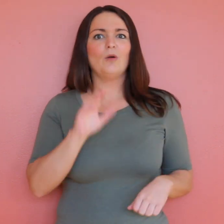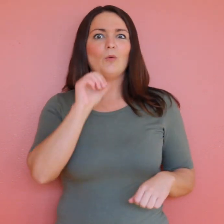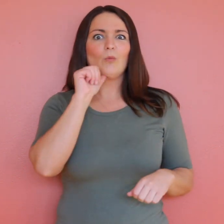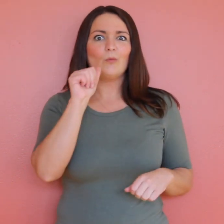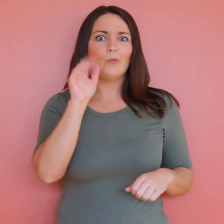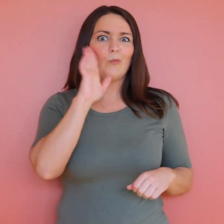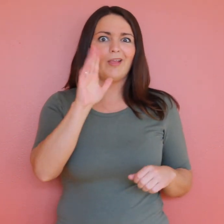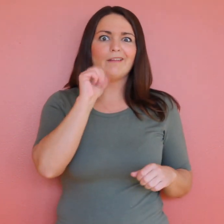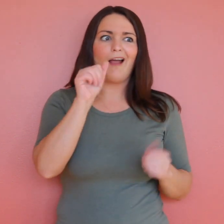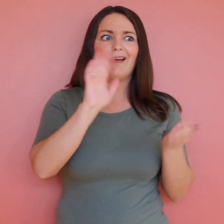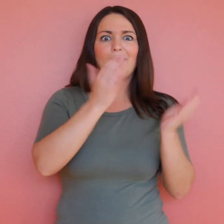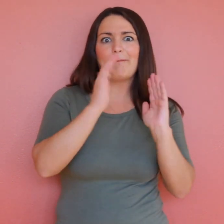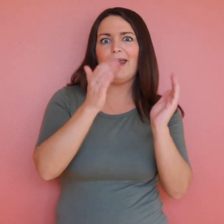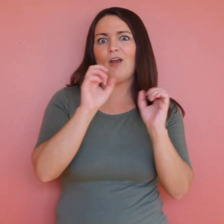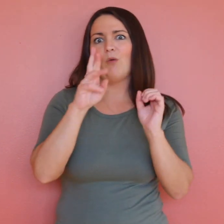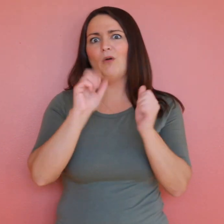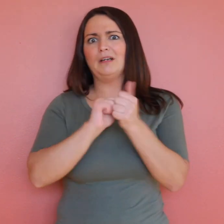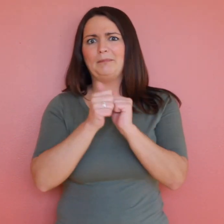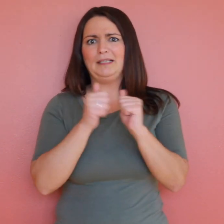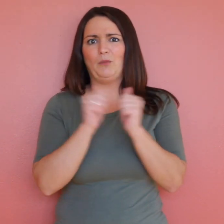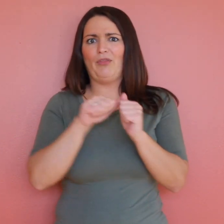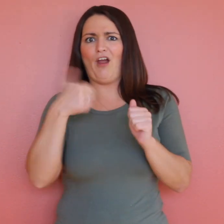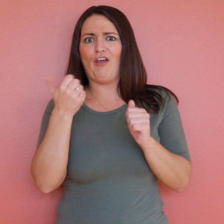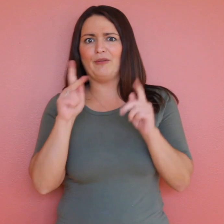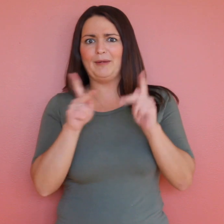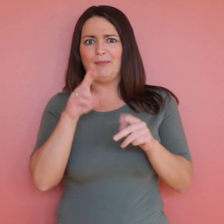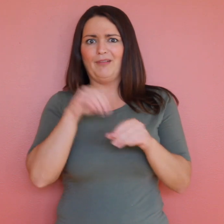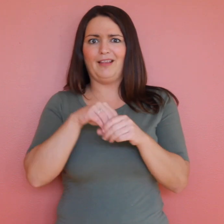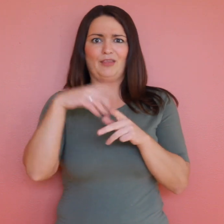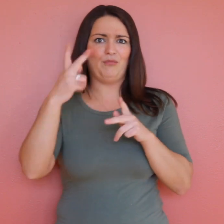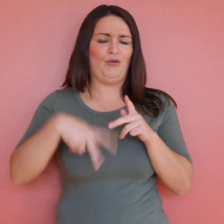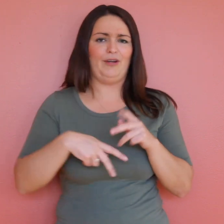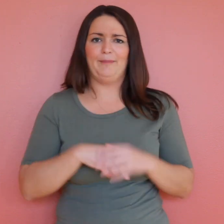We will not compare each other's result or compete in the program.